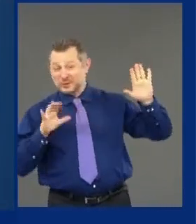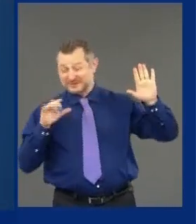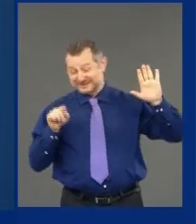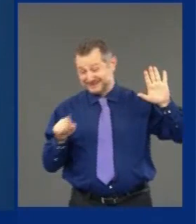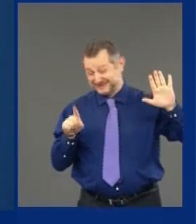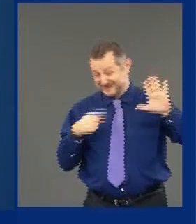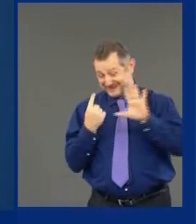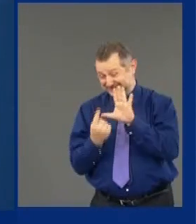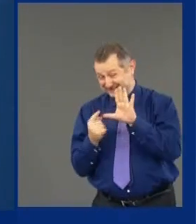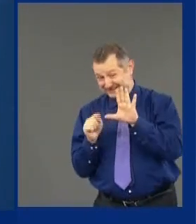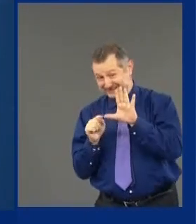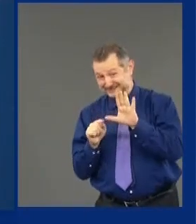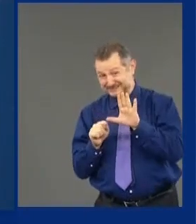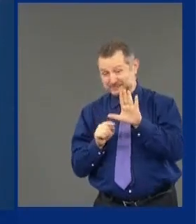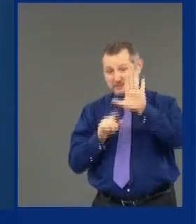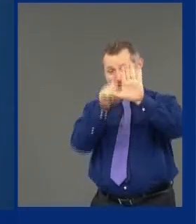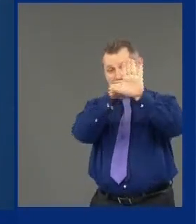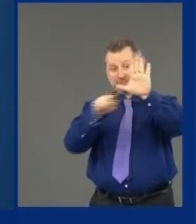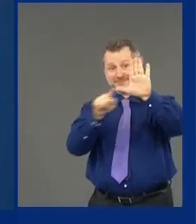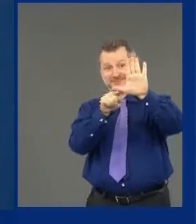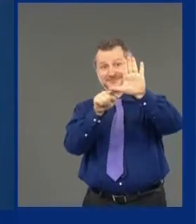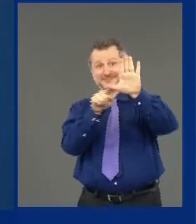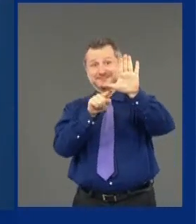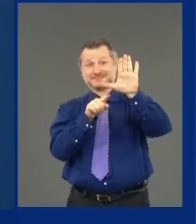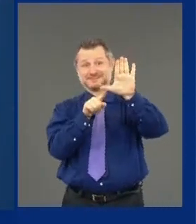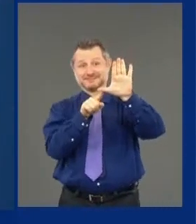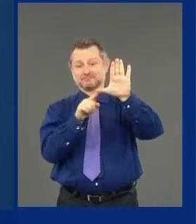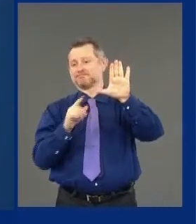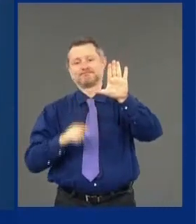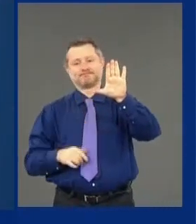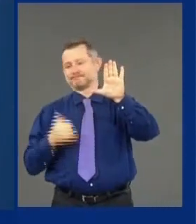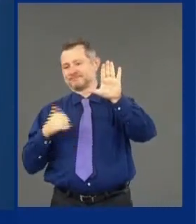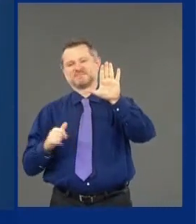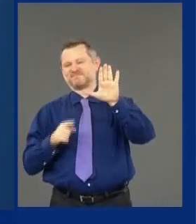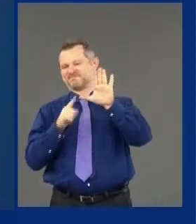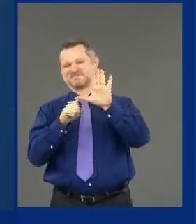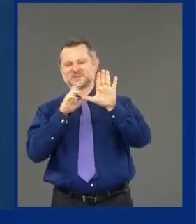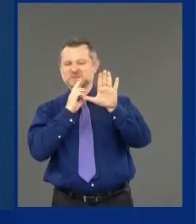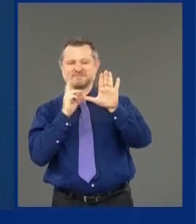BECAUSE AT THIS POINT IT IS NOT PRUDENT. EVERYTHING ELSE IS CONTINUING ACROSS THE STATE.